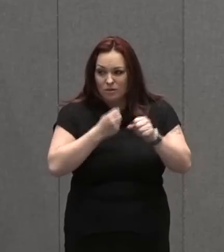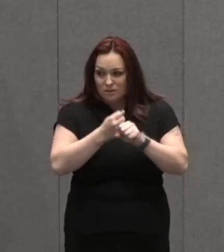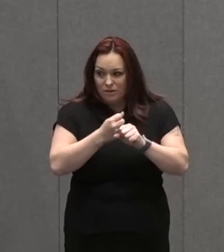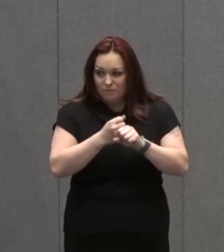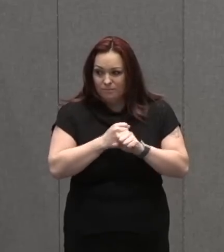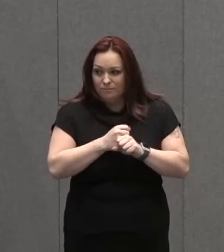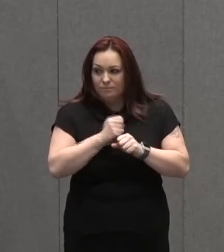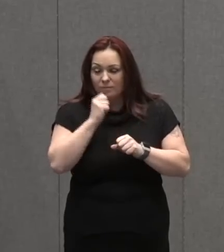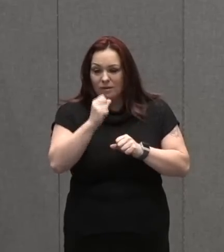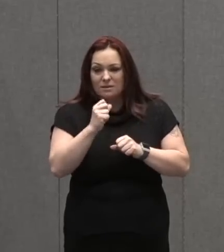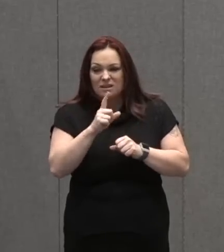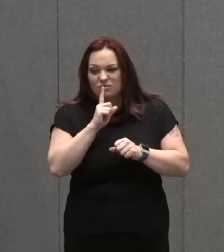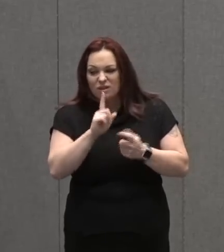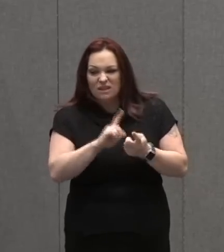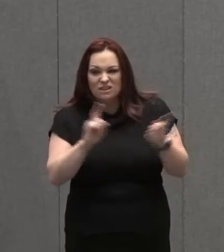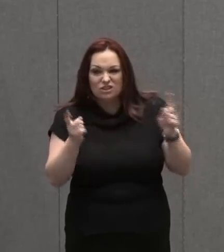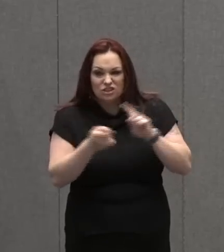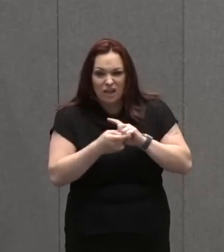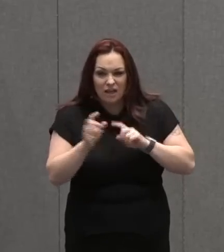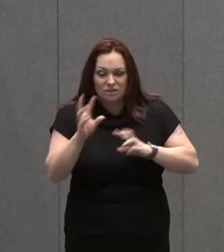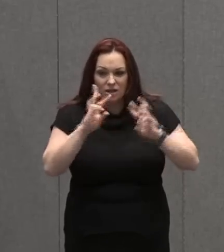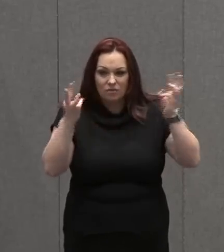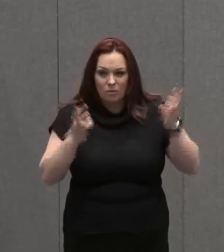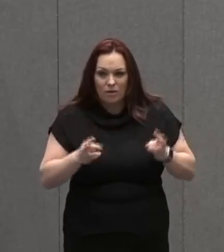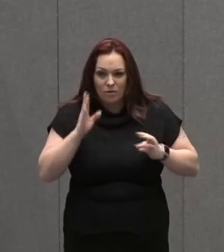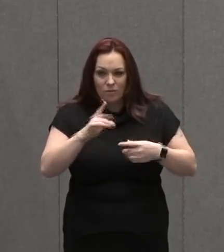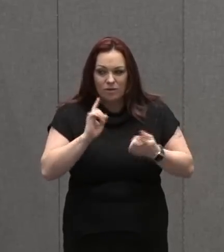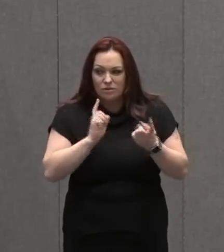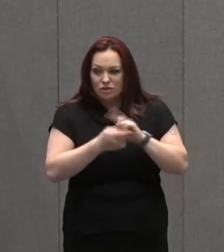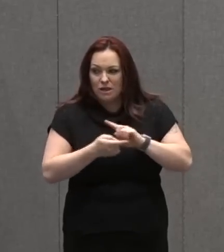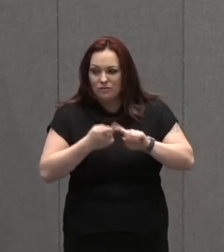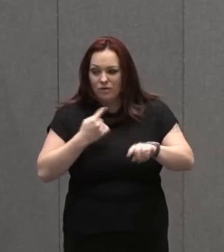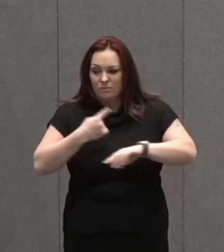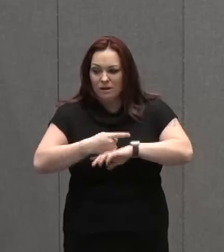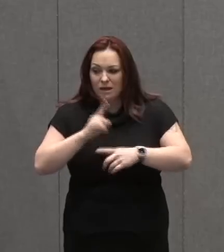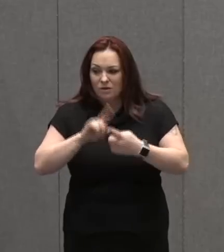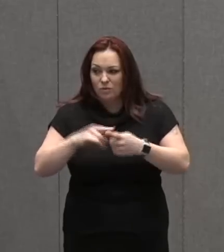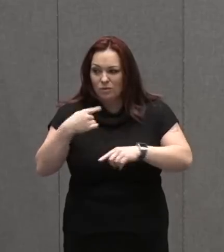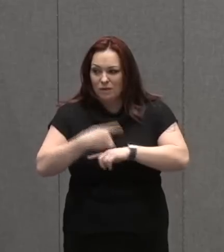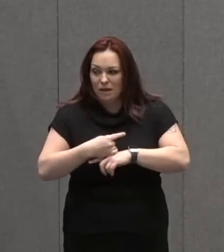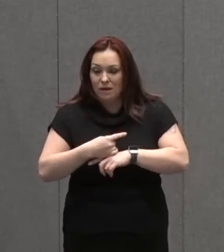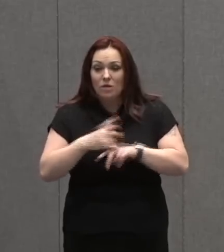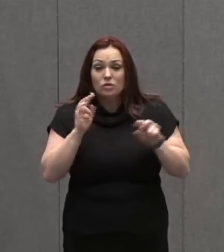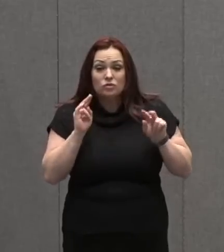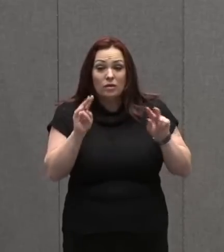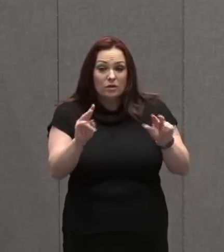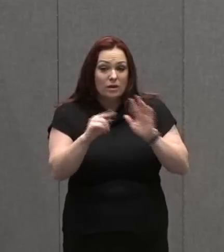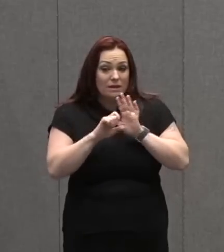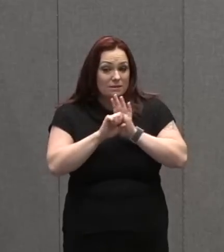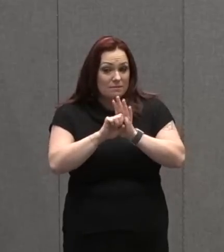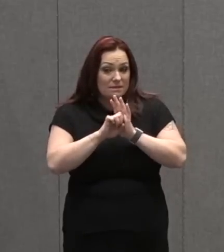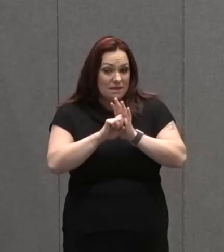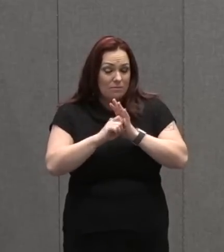It doesn't quite change like the weather would change from day to day. So, let's look at some examples and see if we can